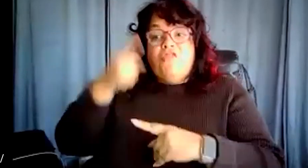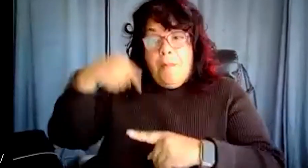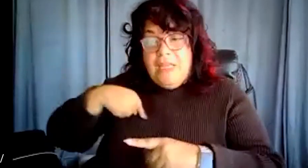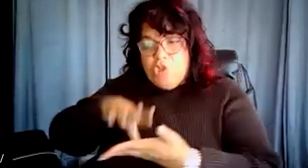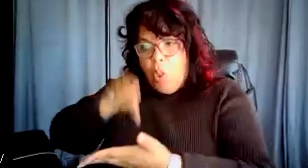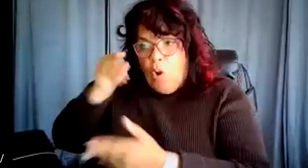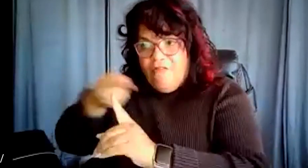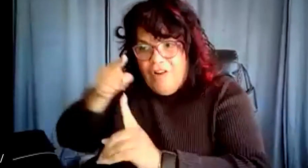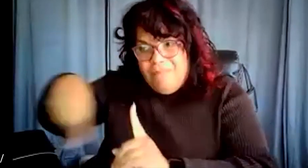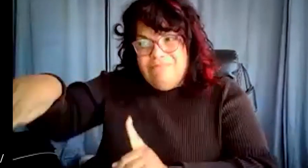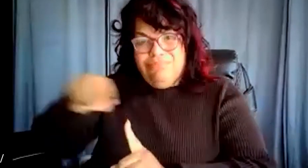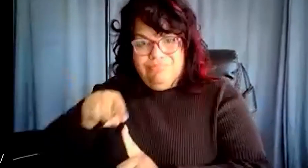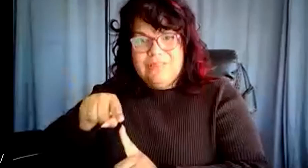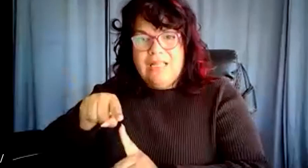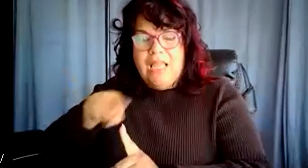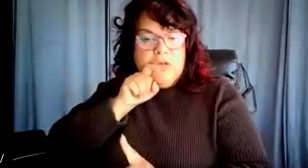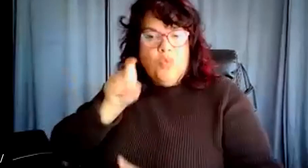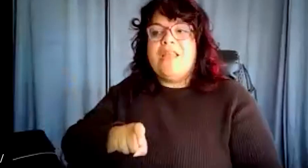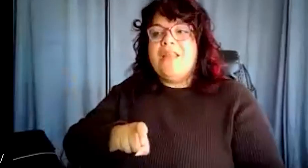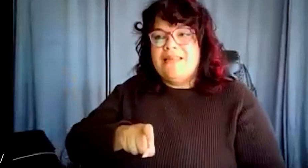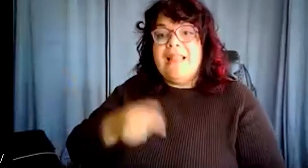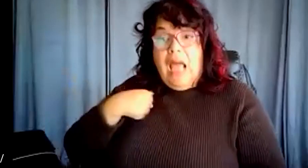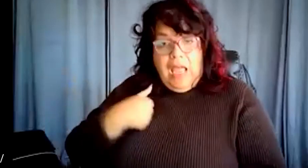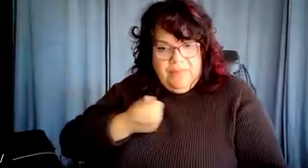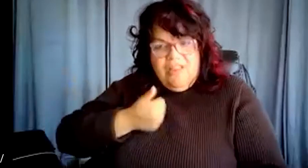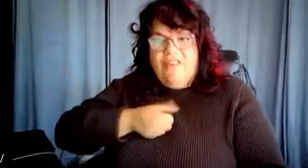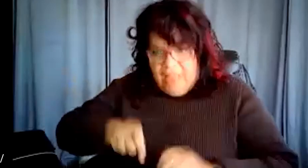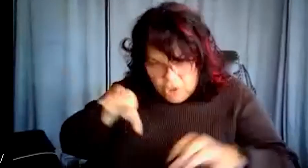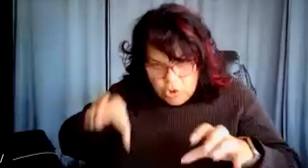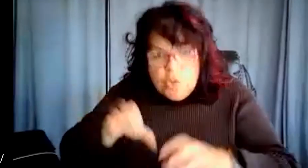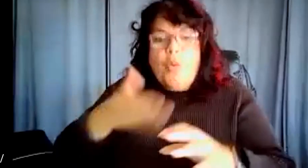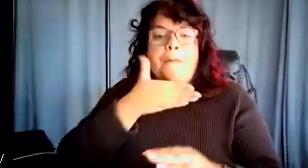It's for me to recognize that I can do better, and I can work towards Disability Justice.